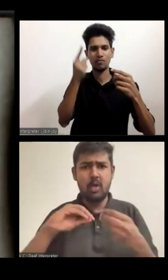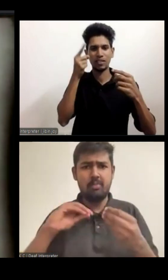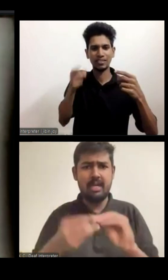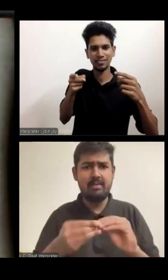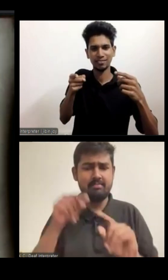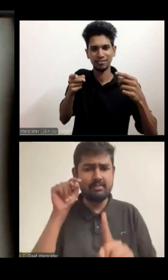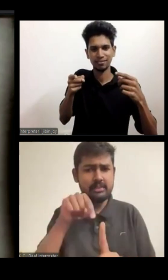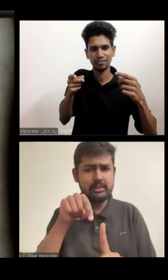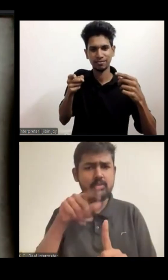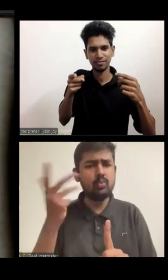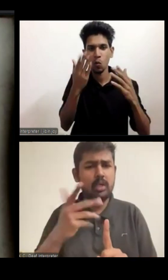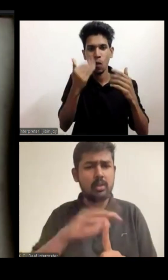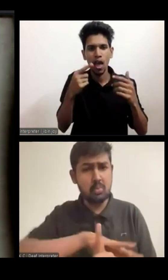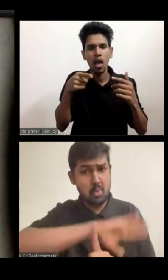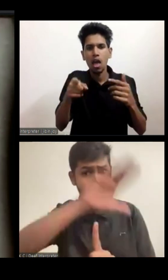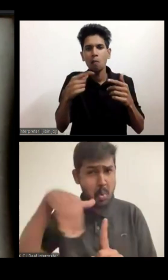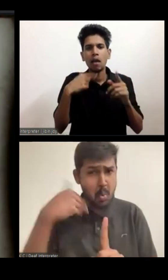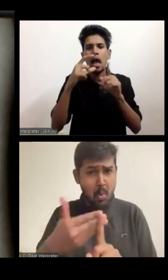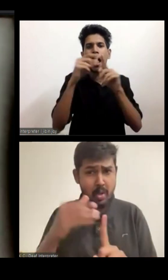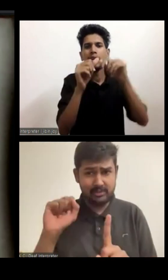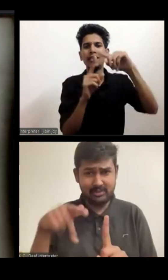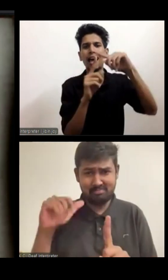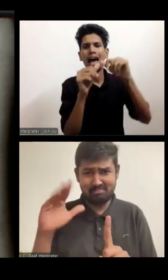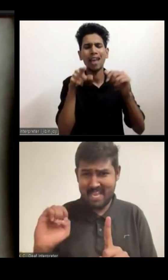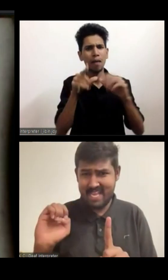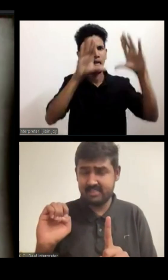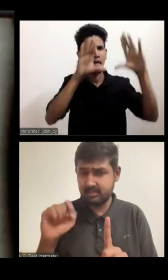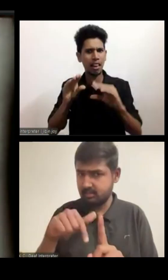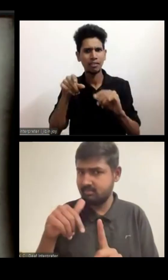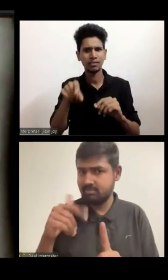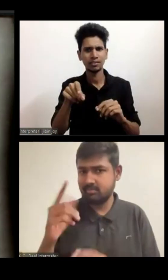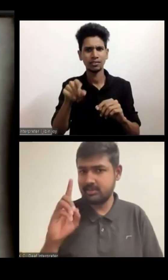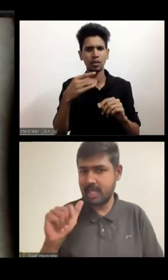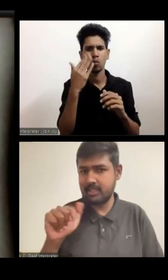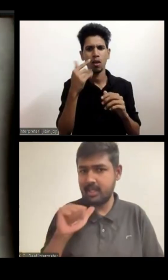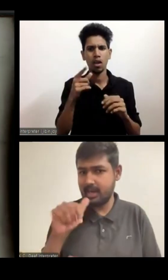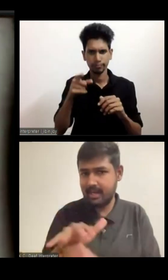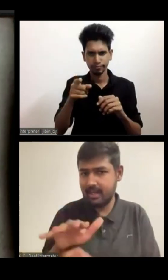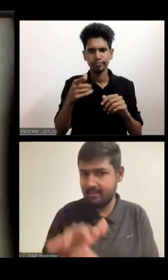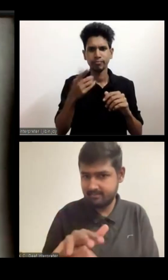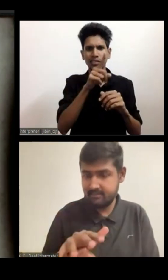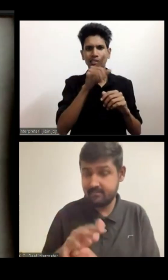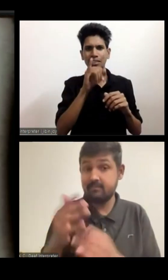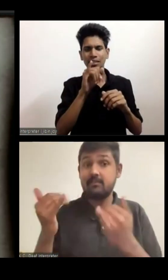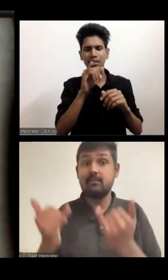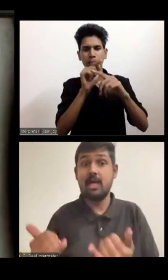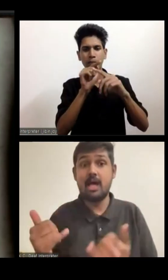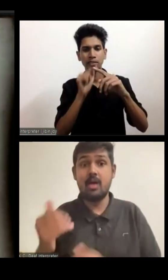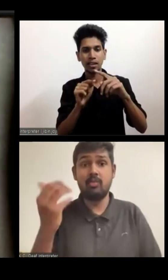We know today that 16% of the global population is a person with disability. But when it comes to the point that...